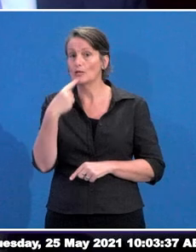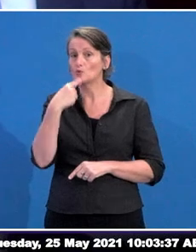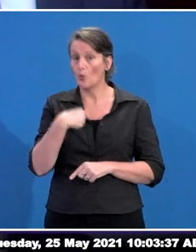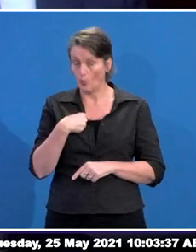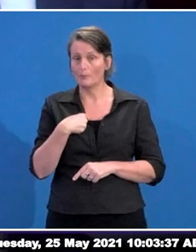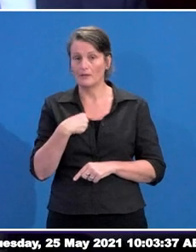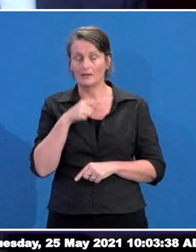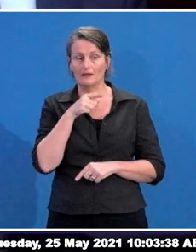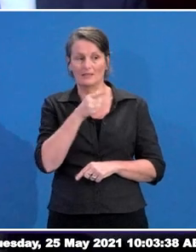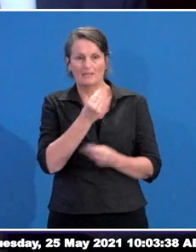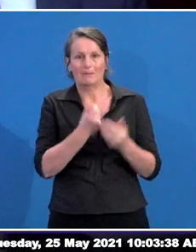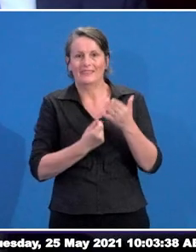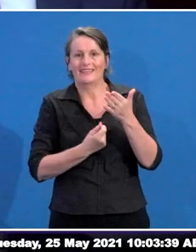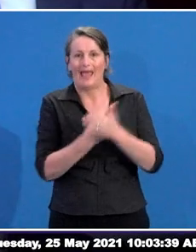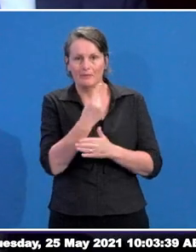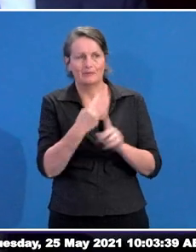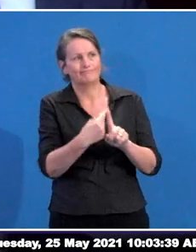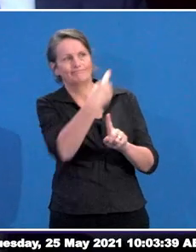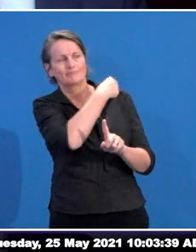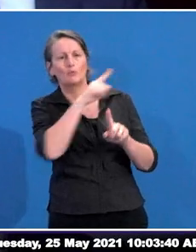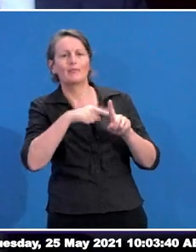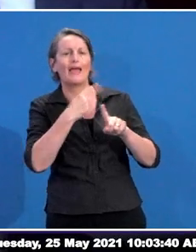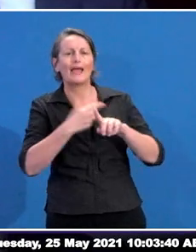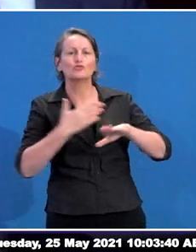that he had with the previous service provider that we had just left.